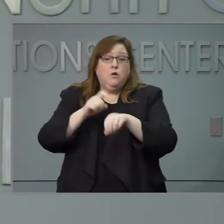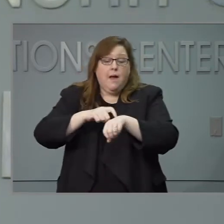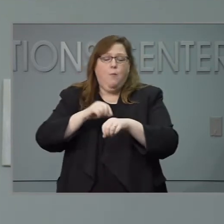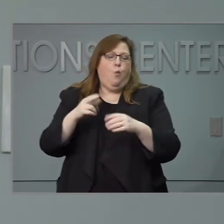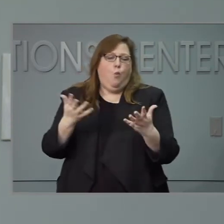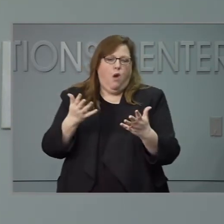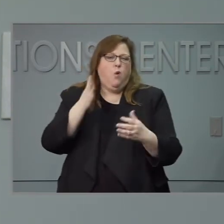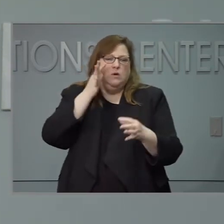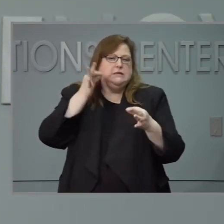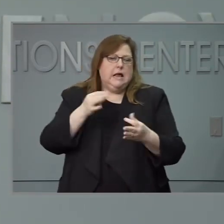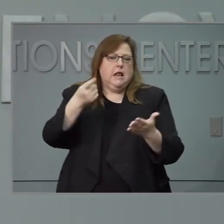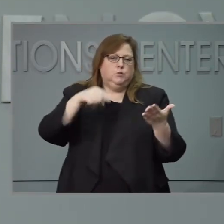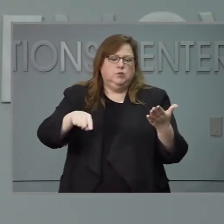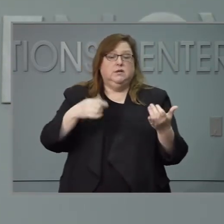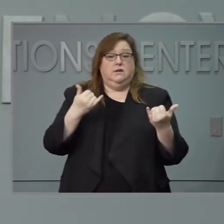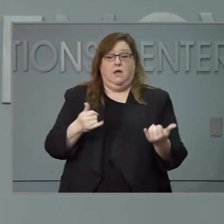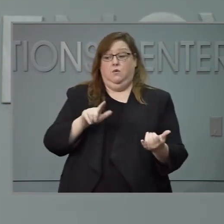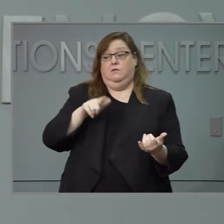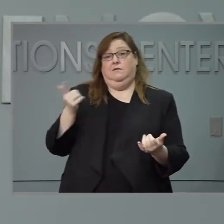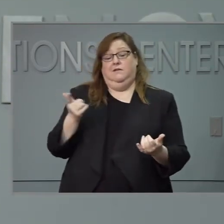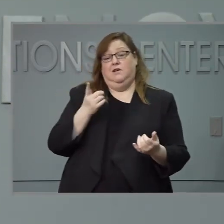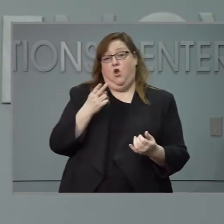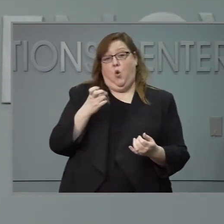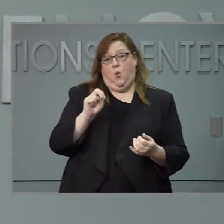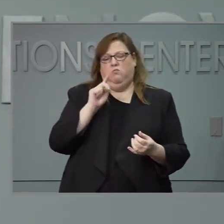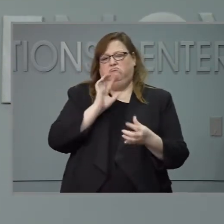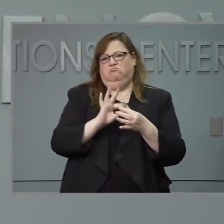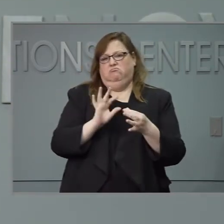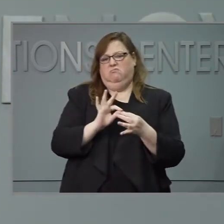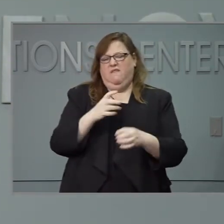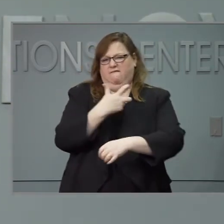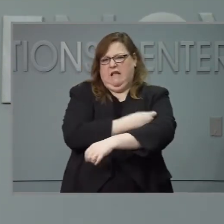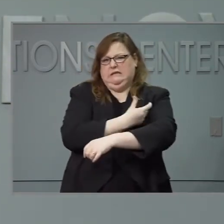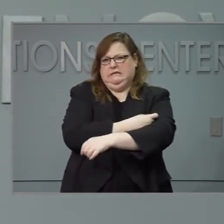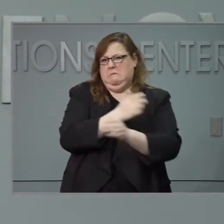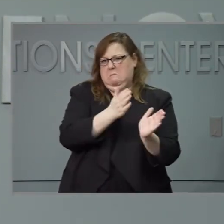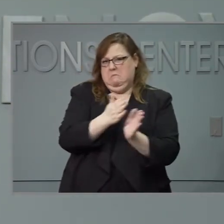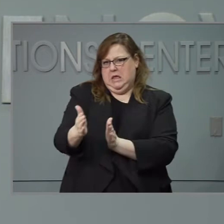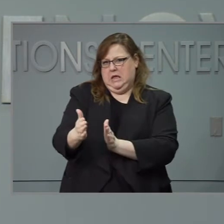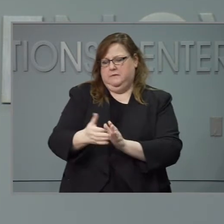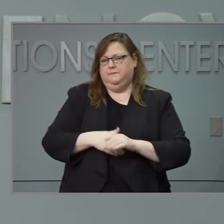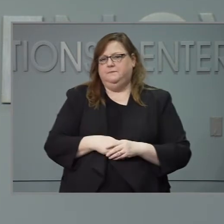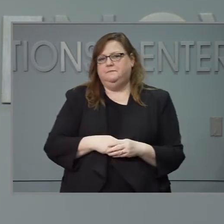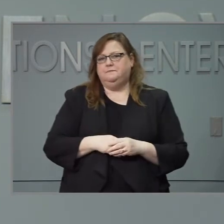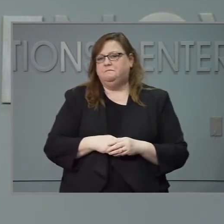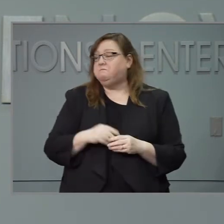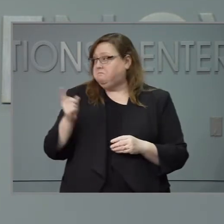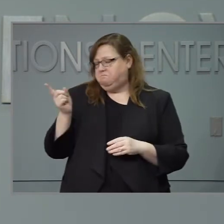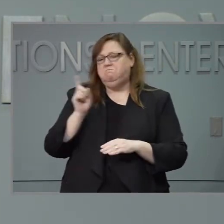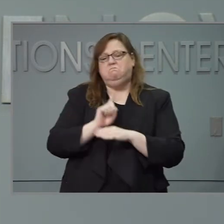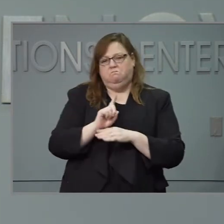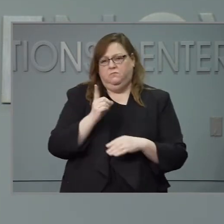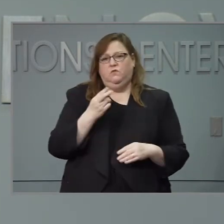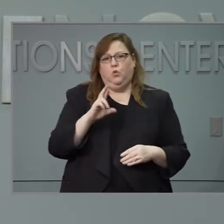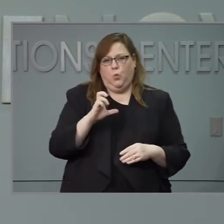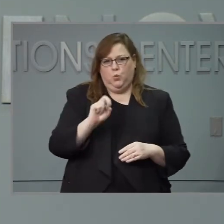ACEPTA CONSEJOS, HABLA DE ENFERMOS Y COVID, VAMOS A